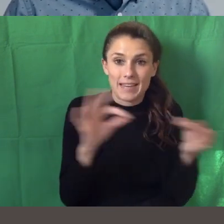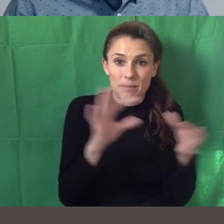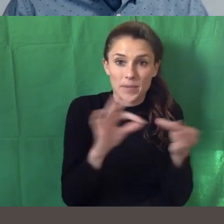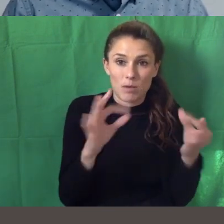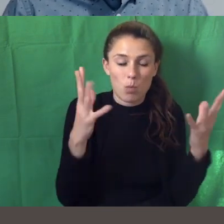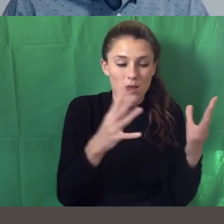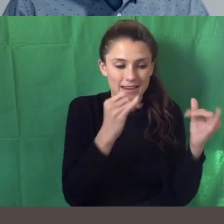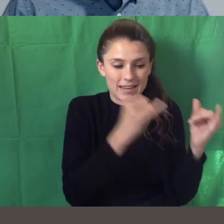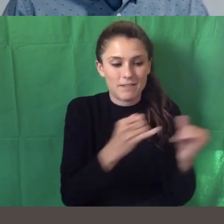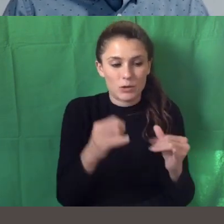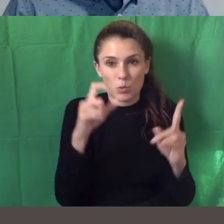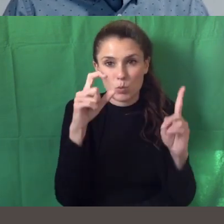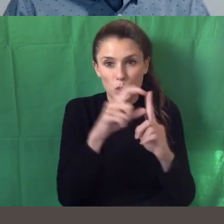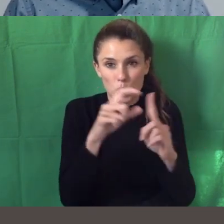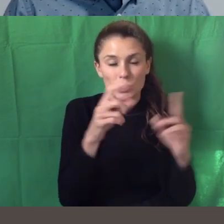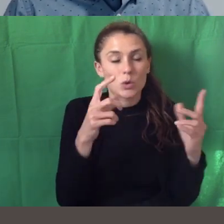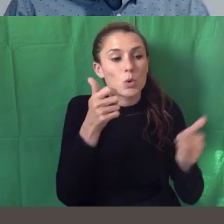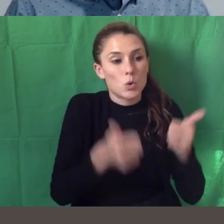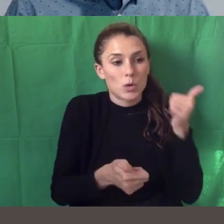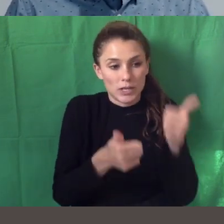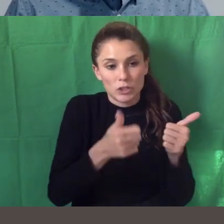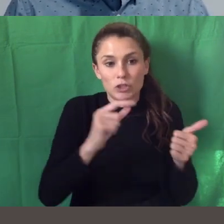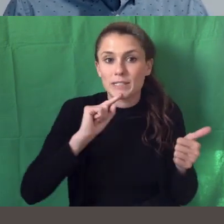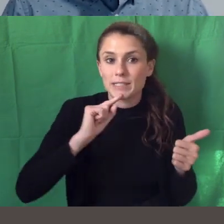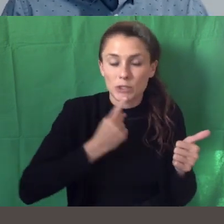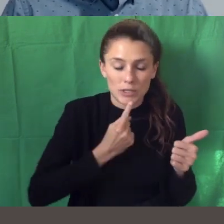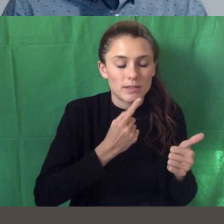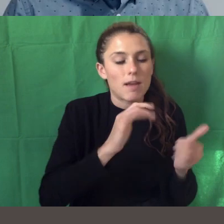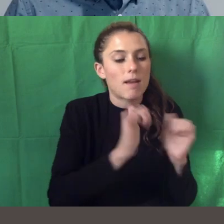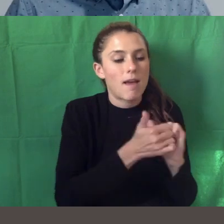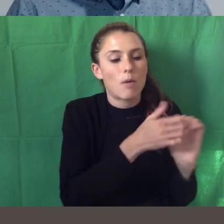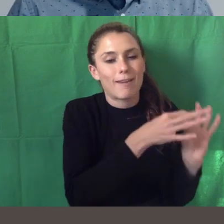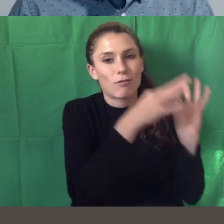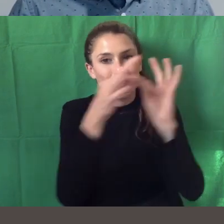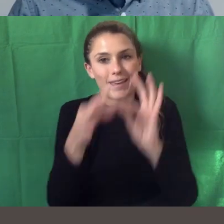but what are the individual words, which ones are significant, how do they relate to each other,